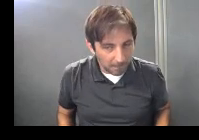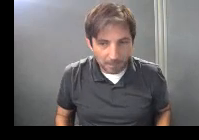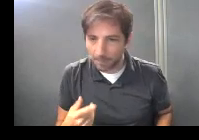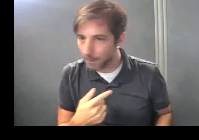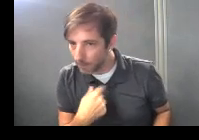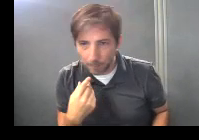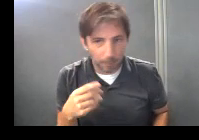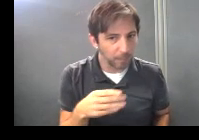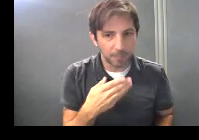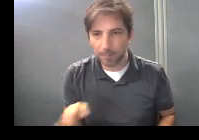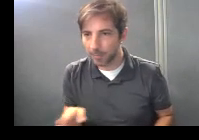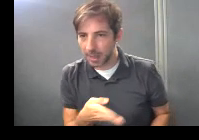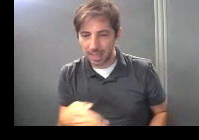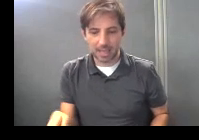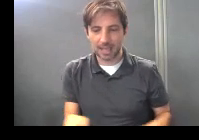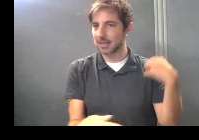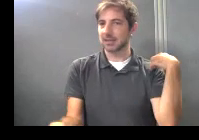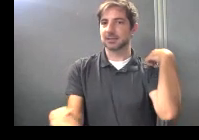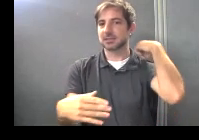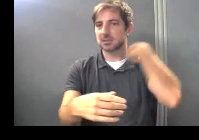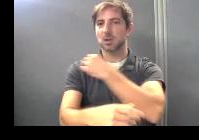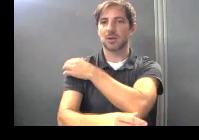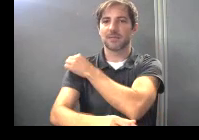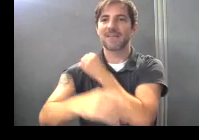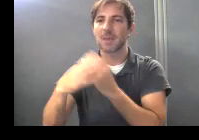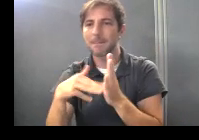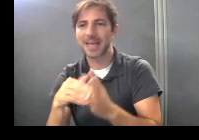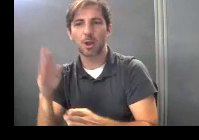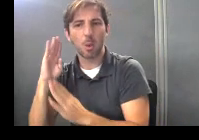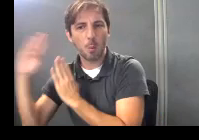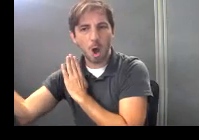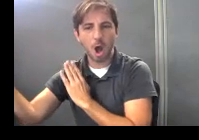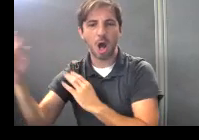IN FRONT OF HIM ON THE TABLE. THE JOHNSON STUDIO CENTER IS ONE OF OUR GRANTEES.